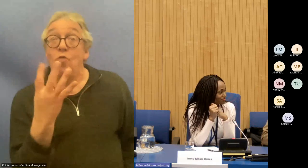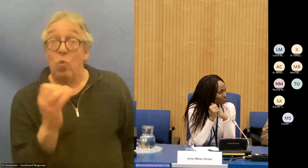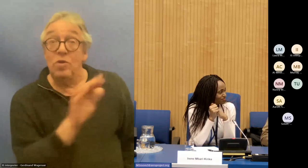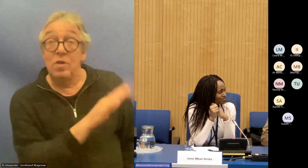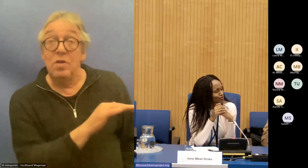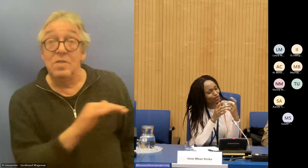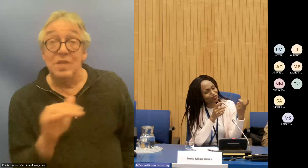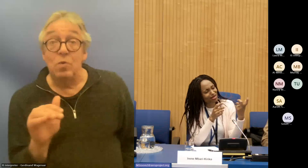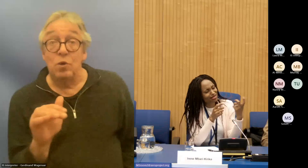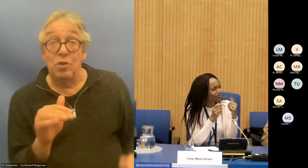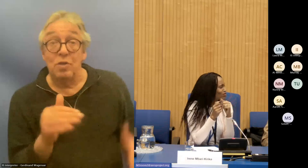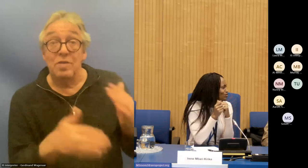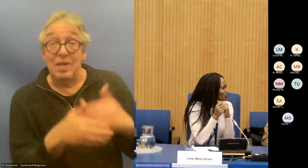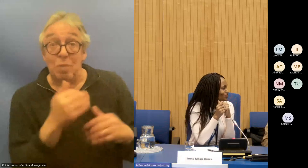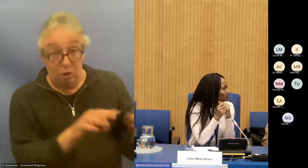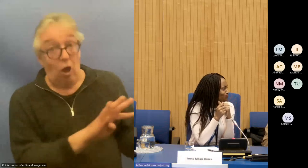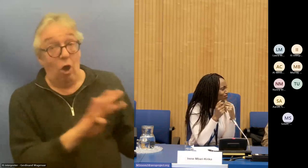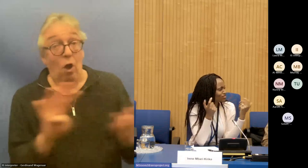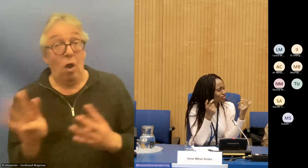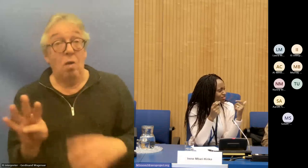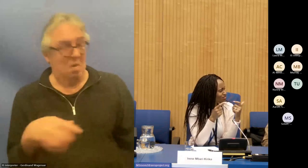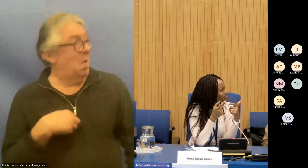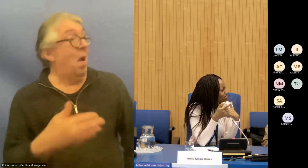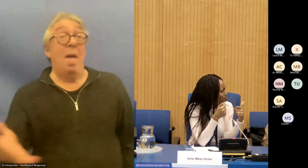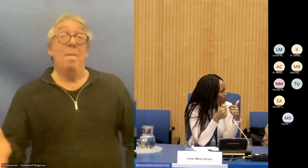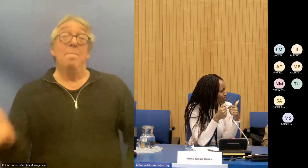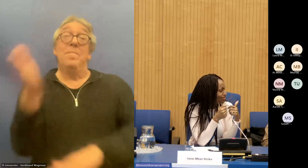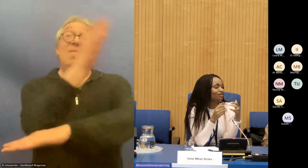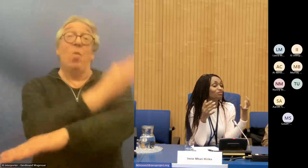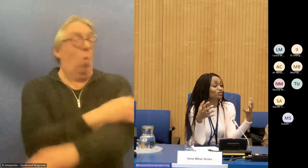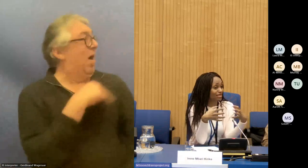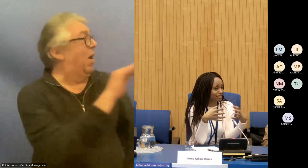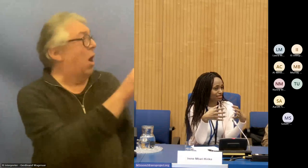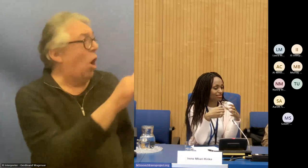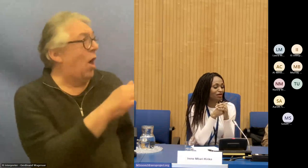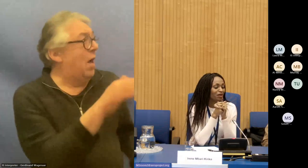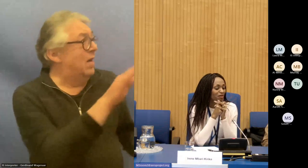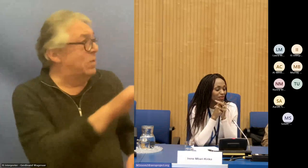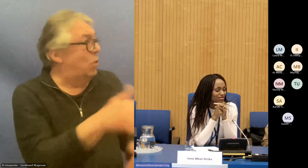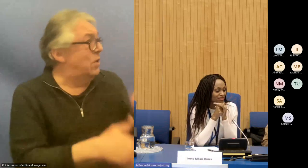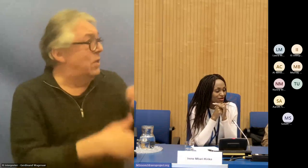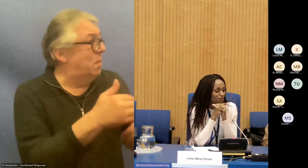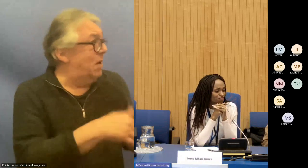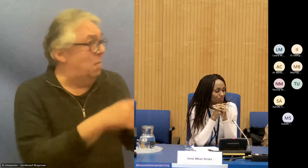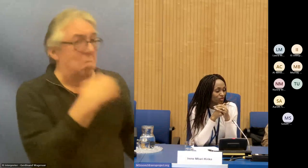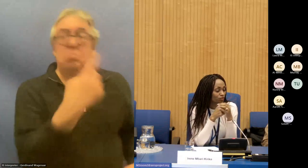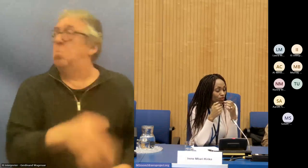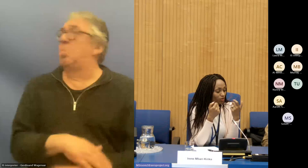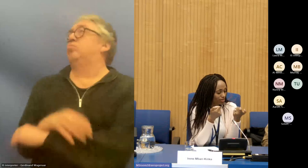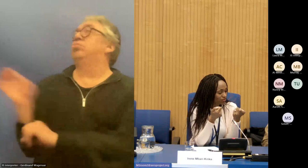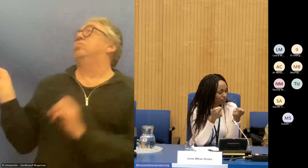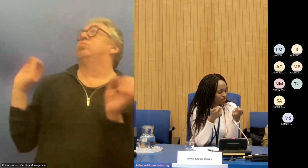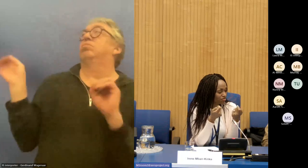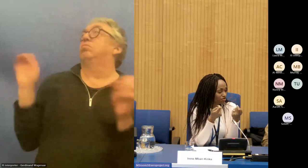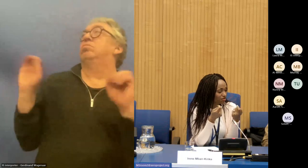found. There was only one or two, maybe there is one, because they are hidden. We worked with